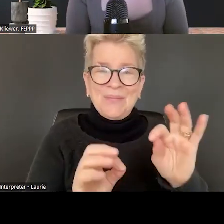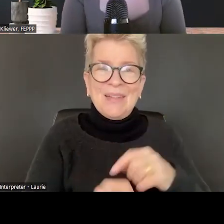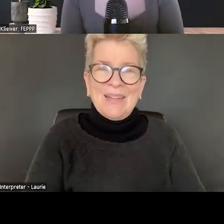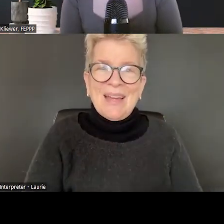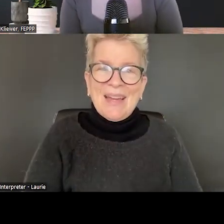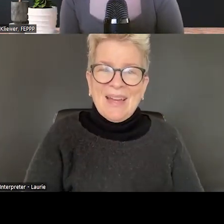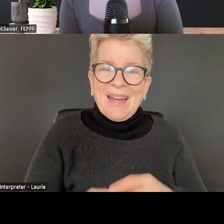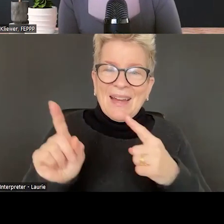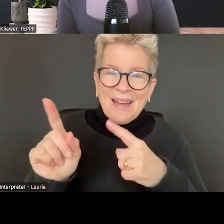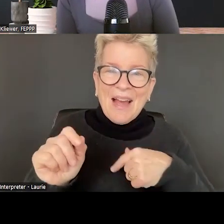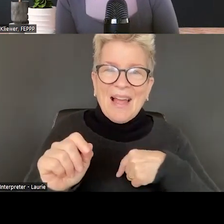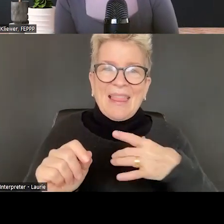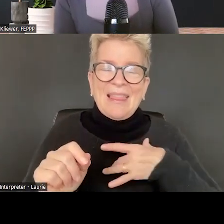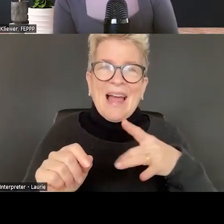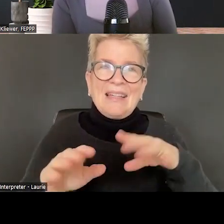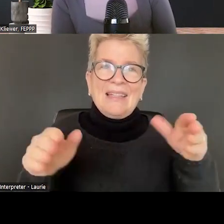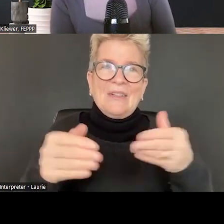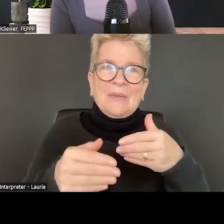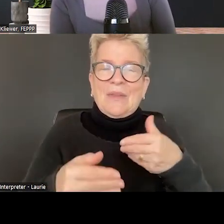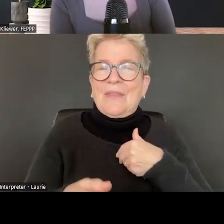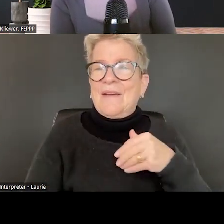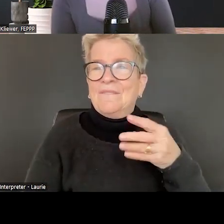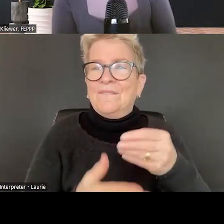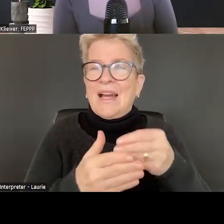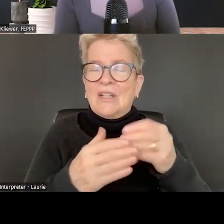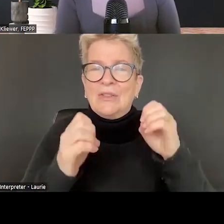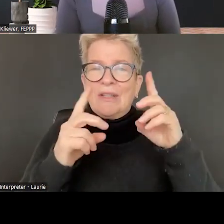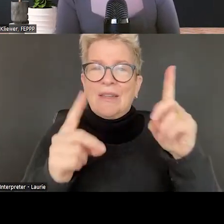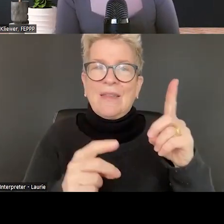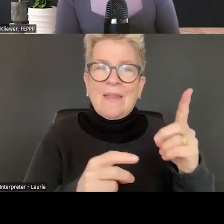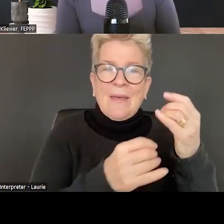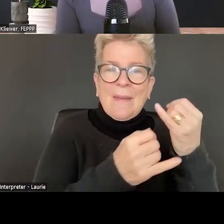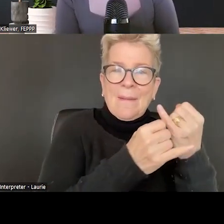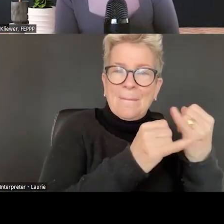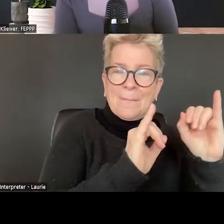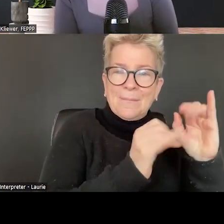education public private partnership or FEPPP, as I mentioned my name is